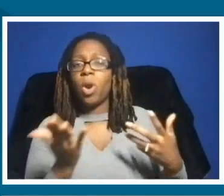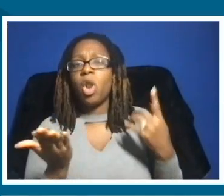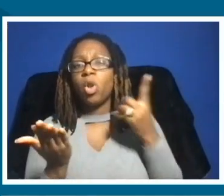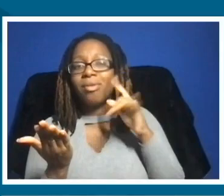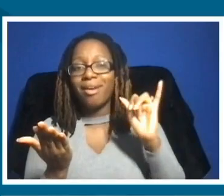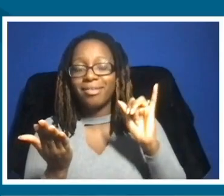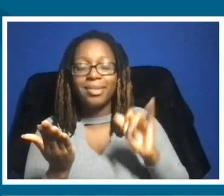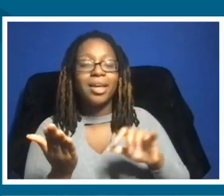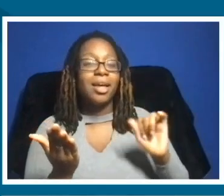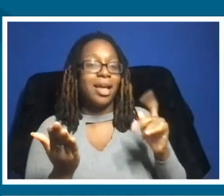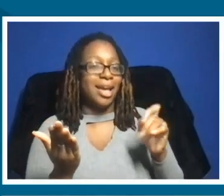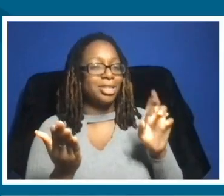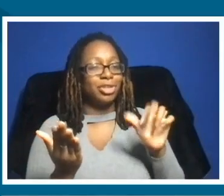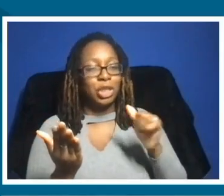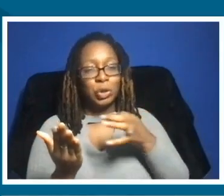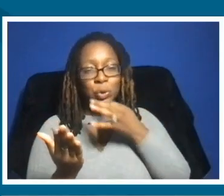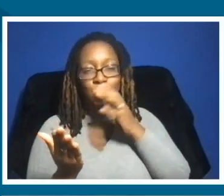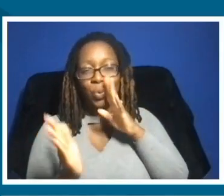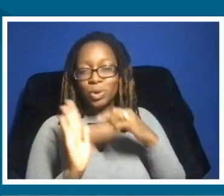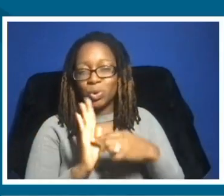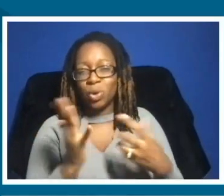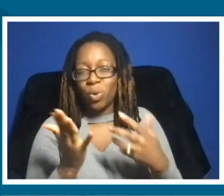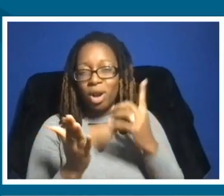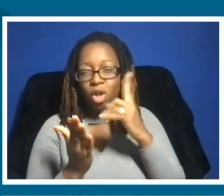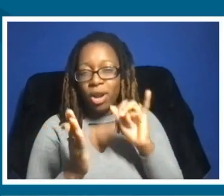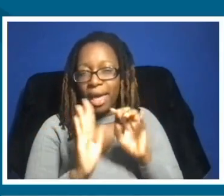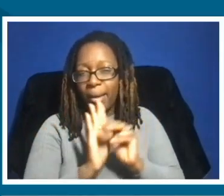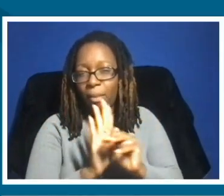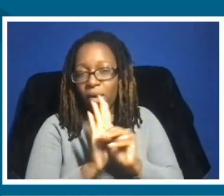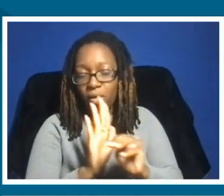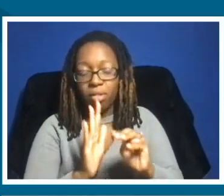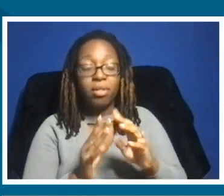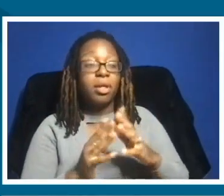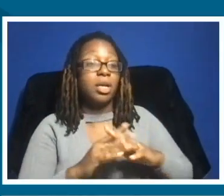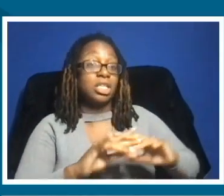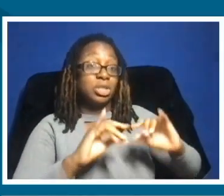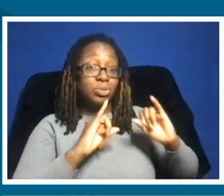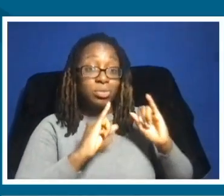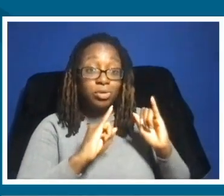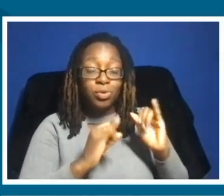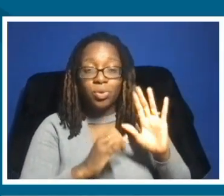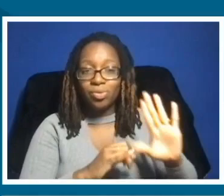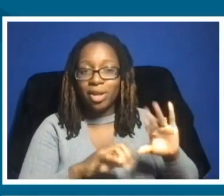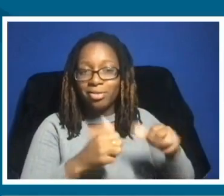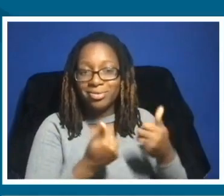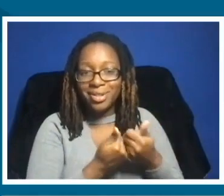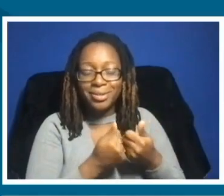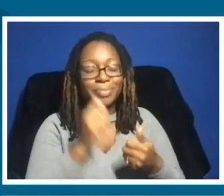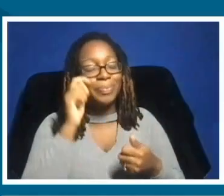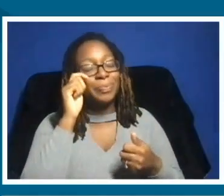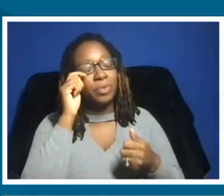about how did we model that and we introduced students to their challenge we showed them the sites we shared a